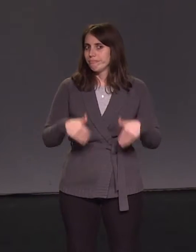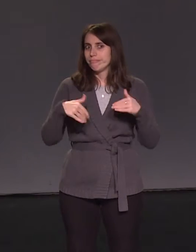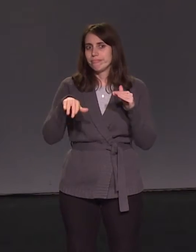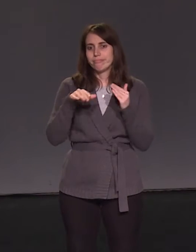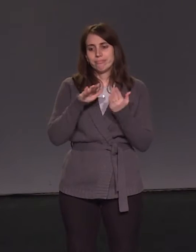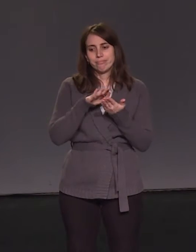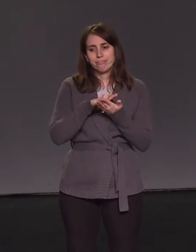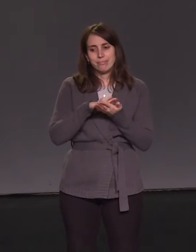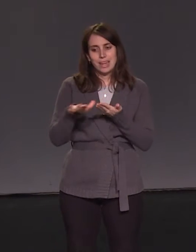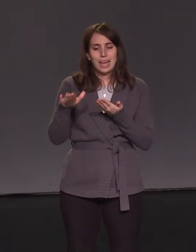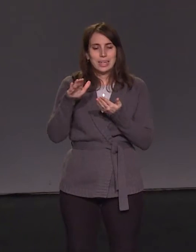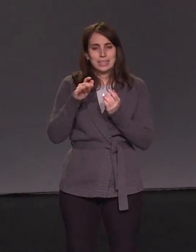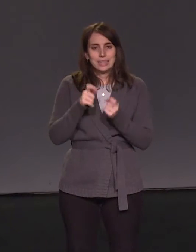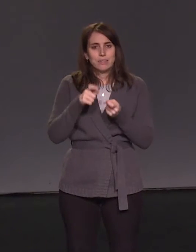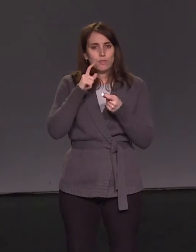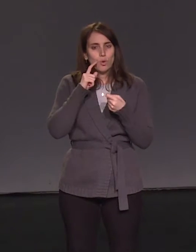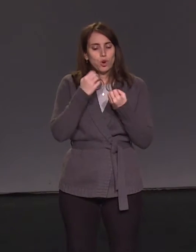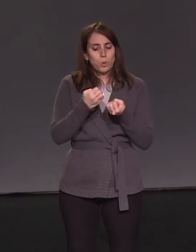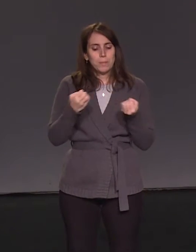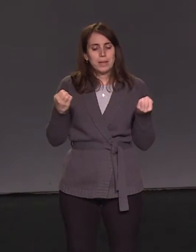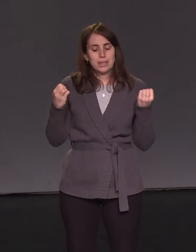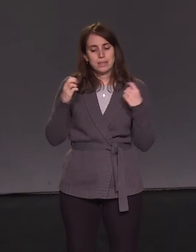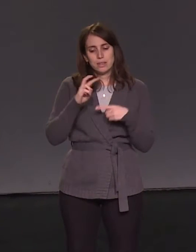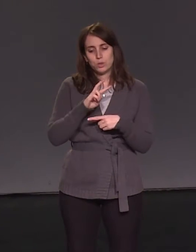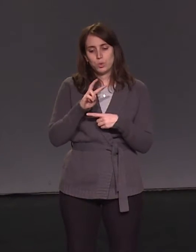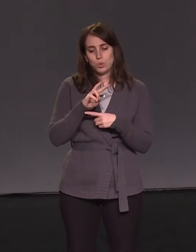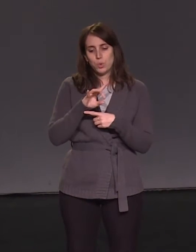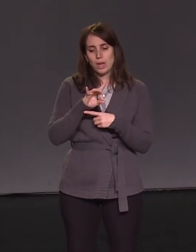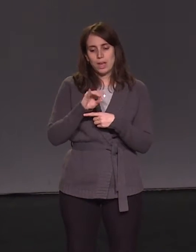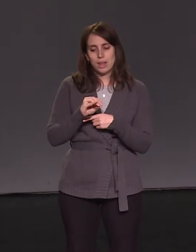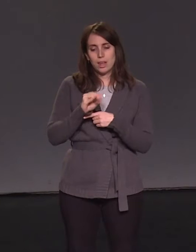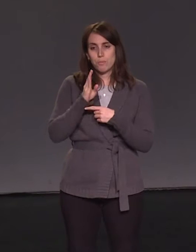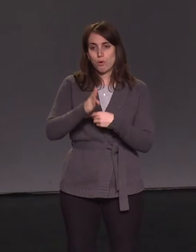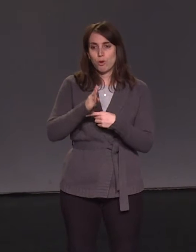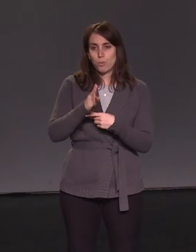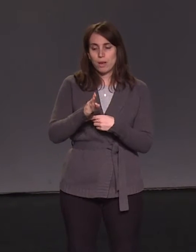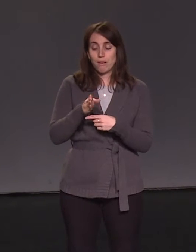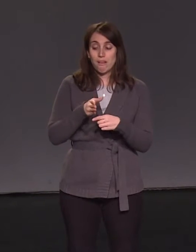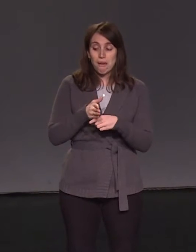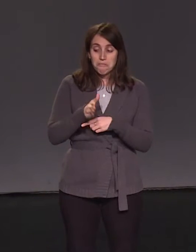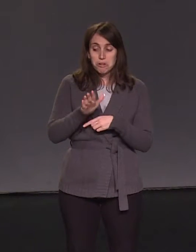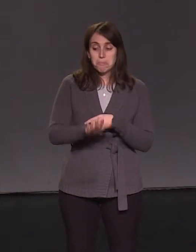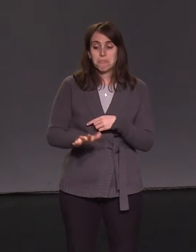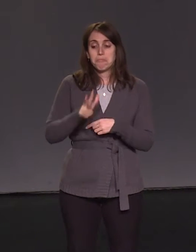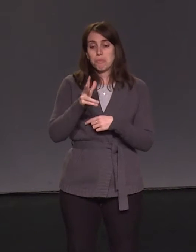at 280 Broadway, and after about three years of waiting, I’m really happy to say that